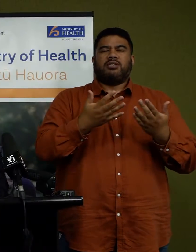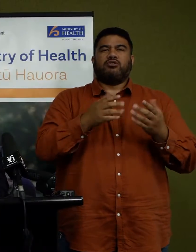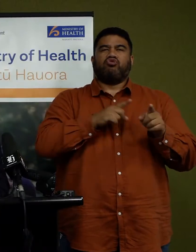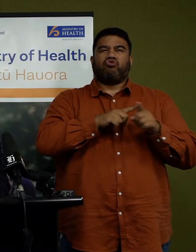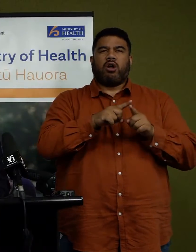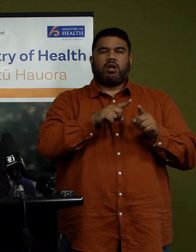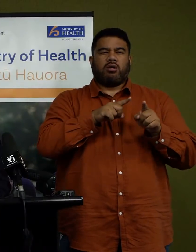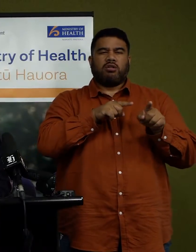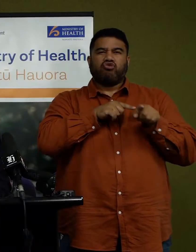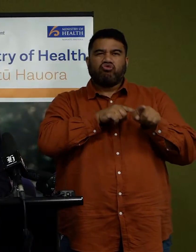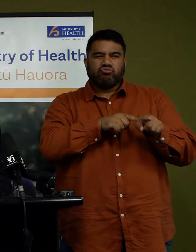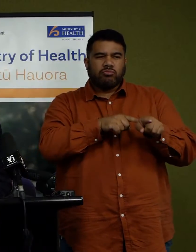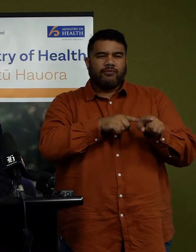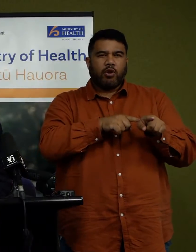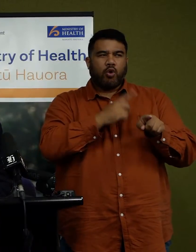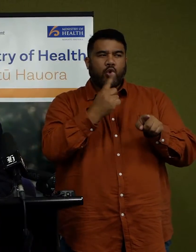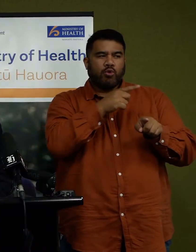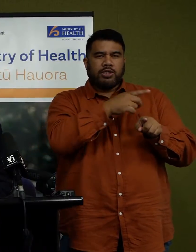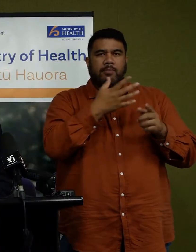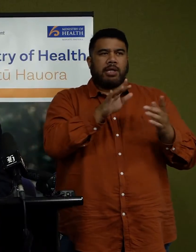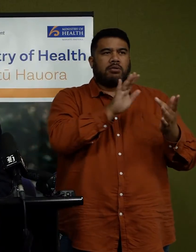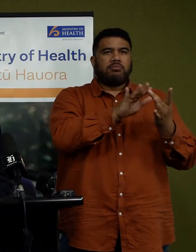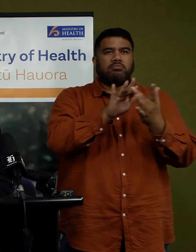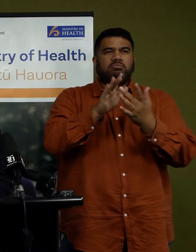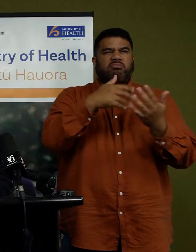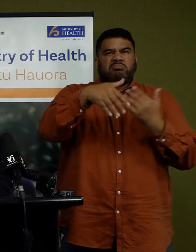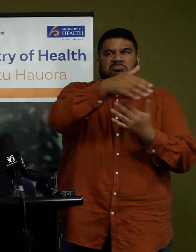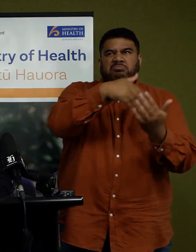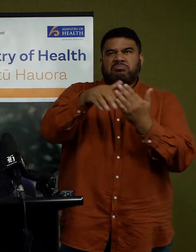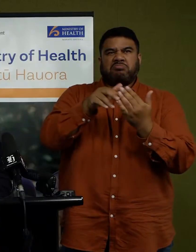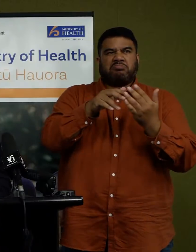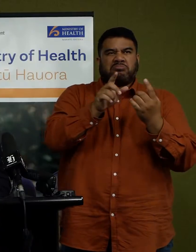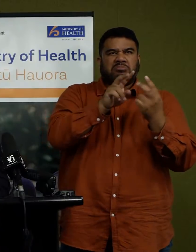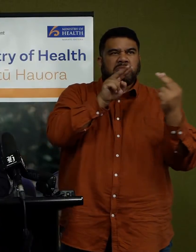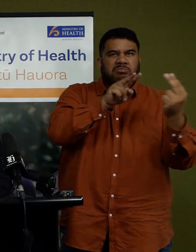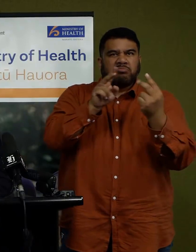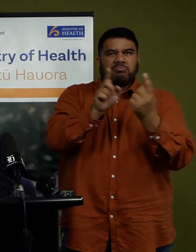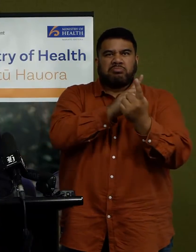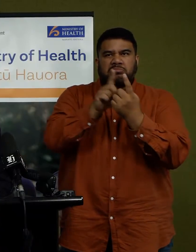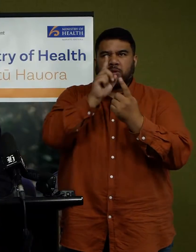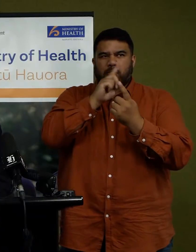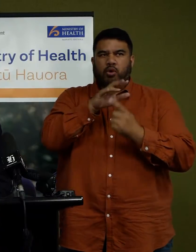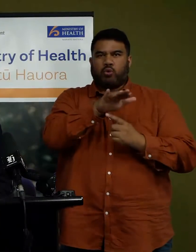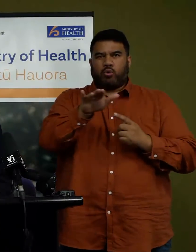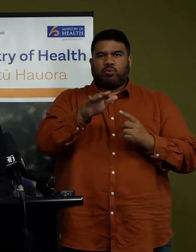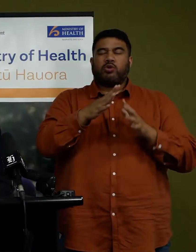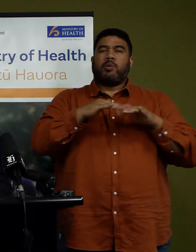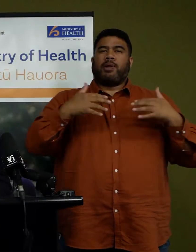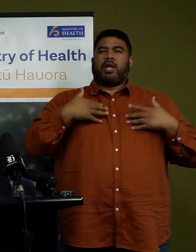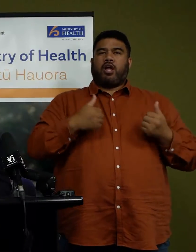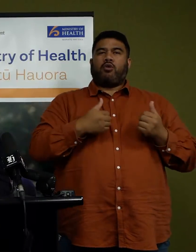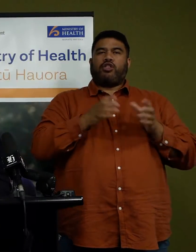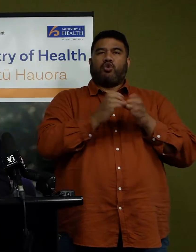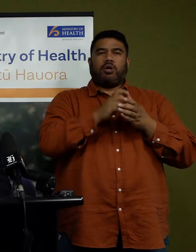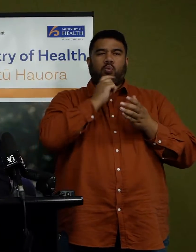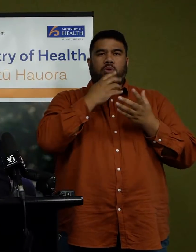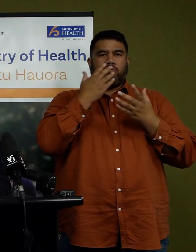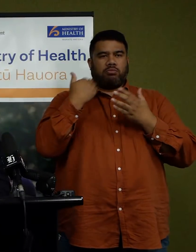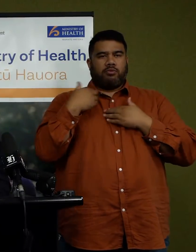will be taken as required by the public health unit. Two schools have also been notified